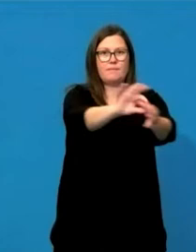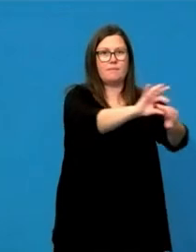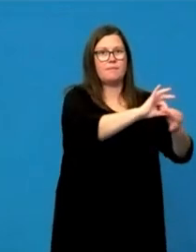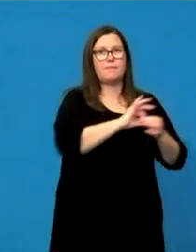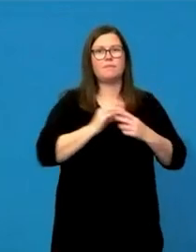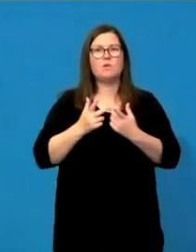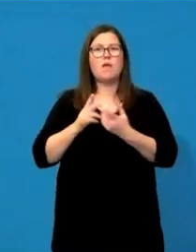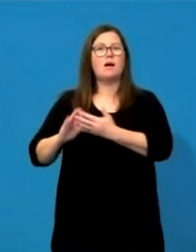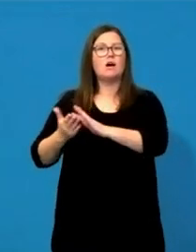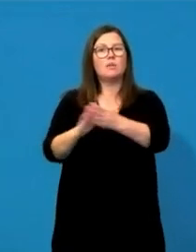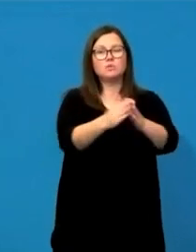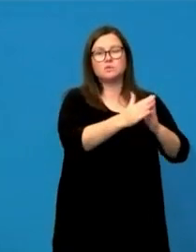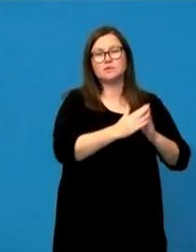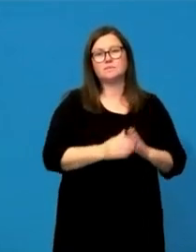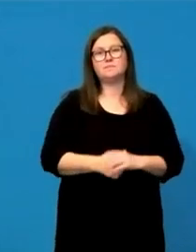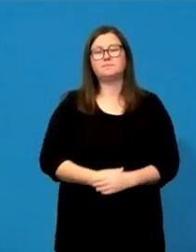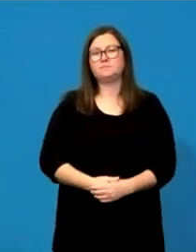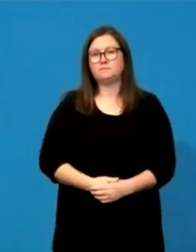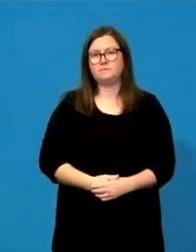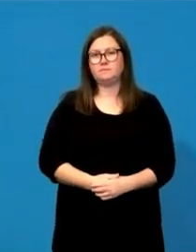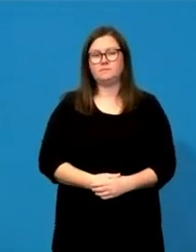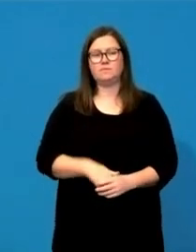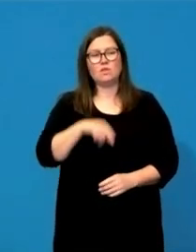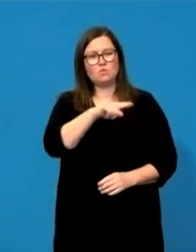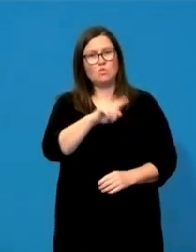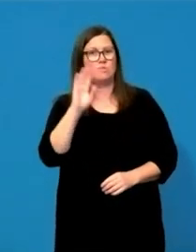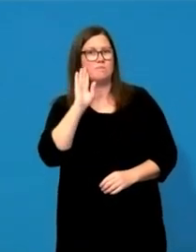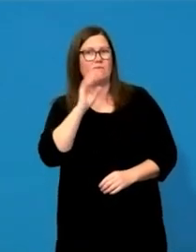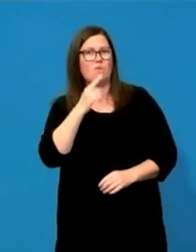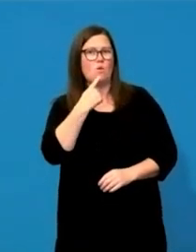someone's body language and knowing them? Yes.